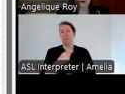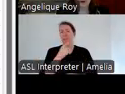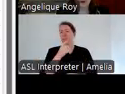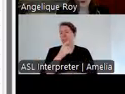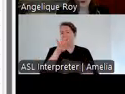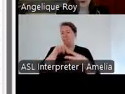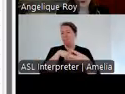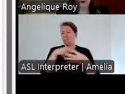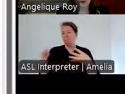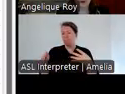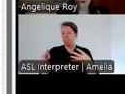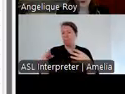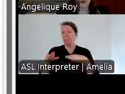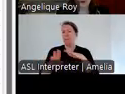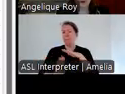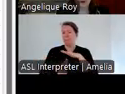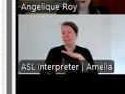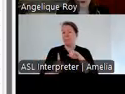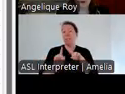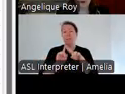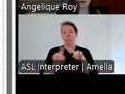And there's another tab in the document as well.